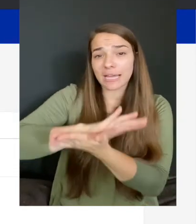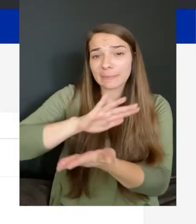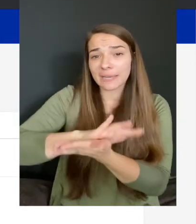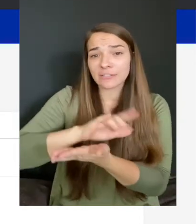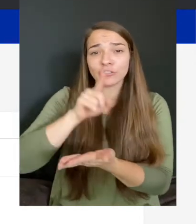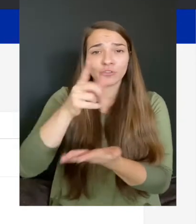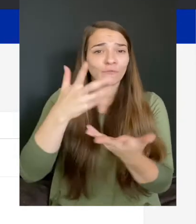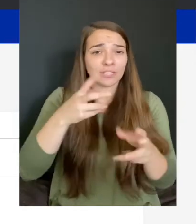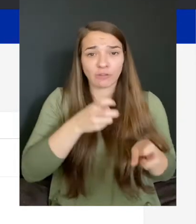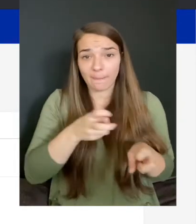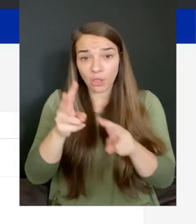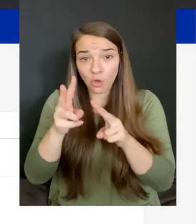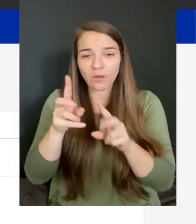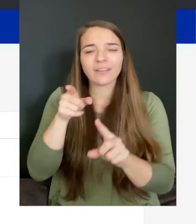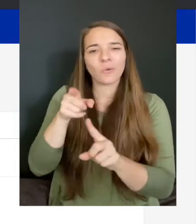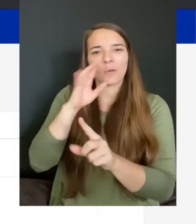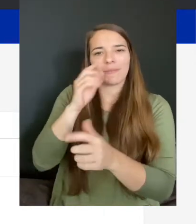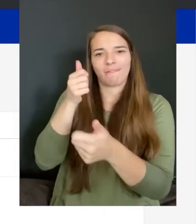uploaded, that's going to be under documents.